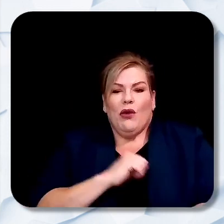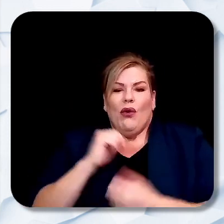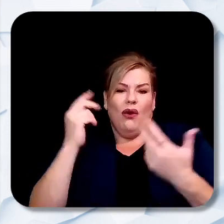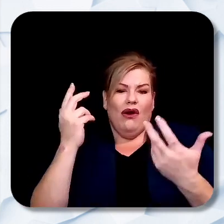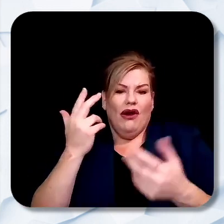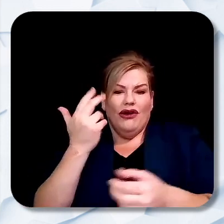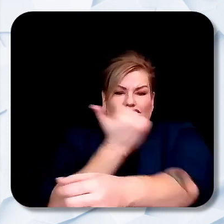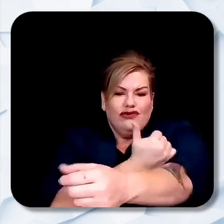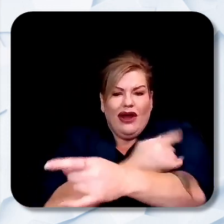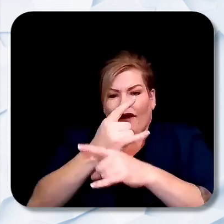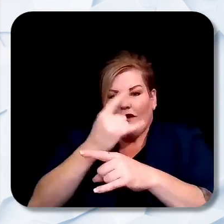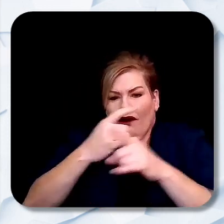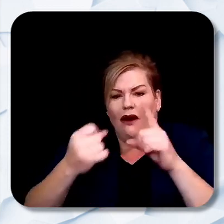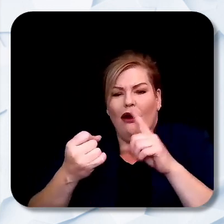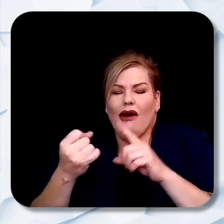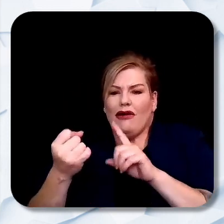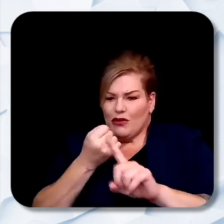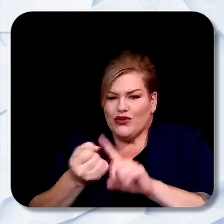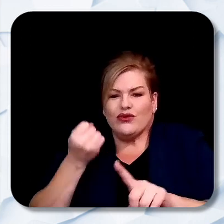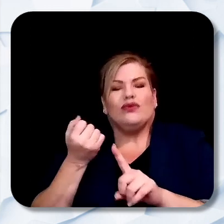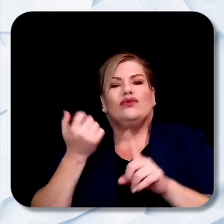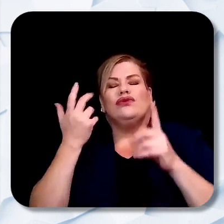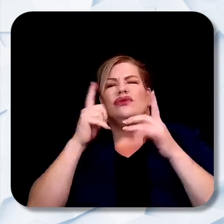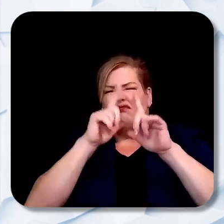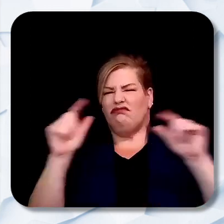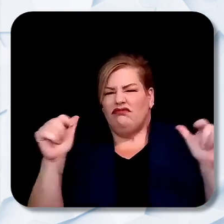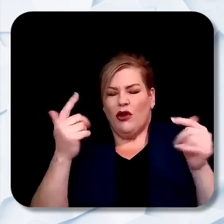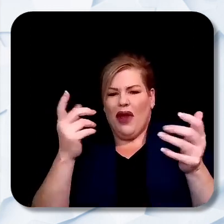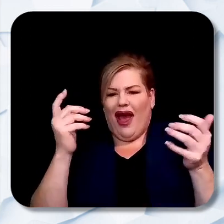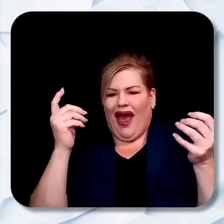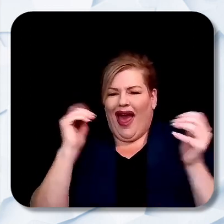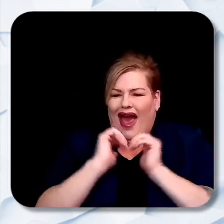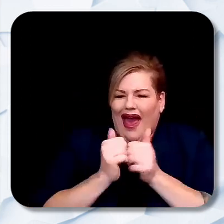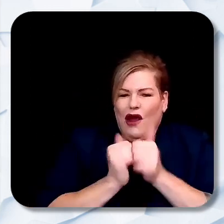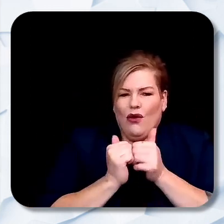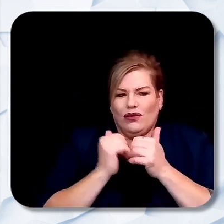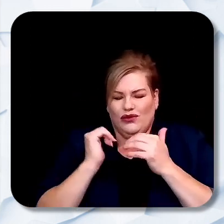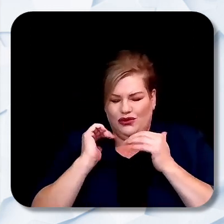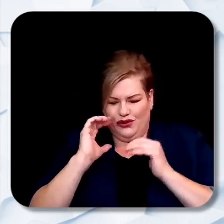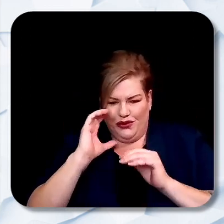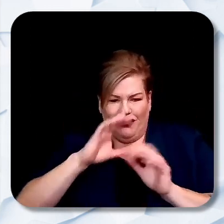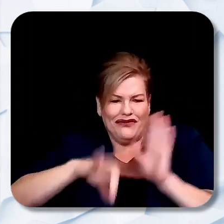and a really great opportunity to build this skill of how to seek help, how to seek help, and how to